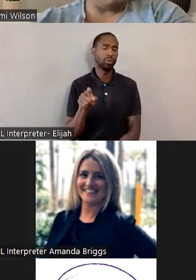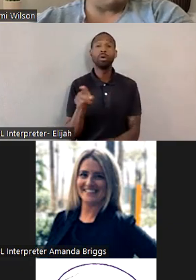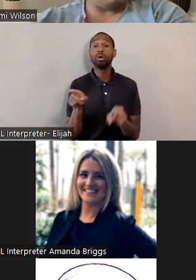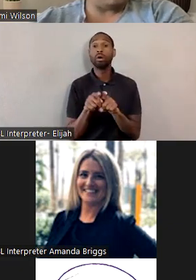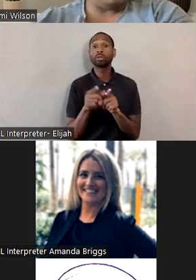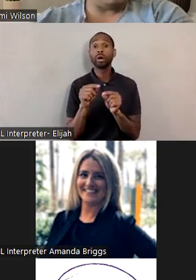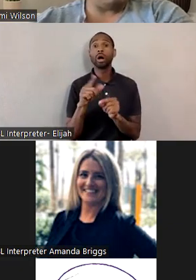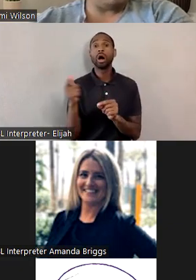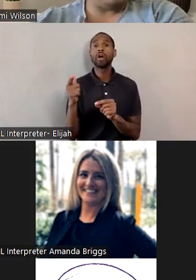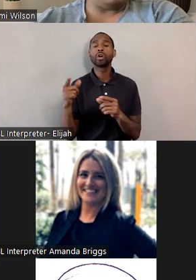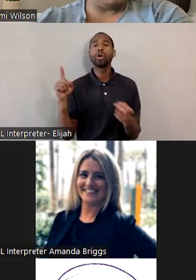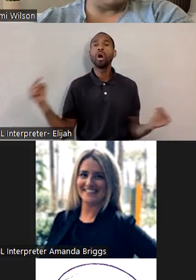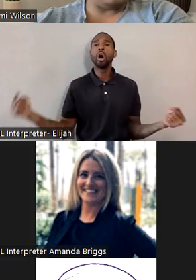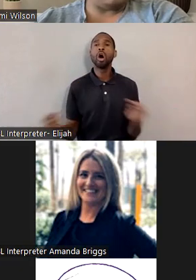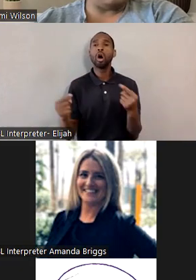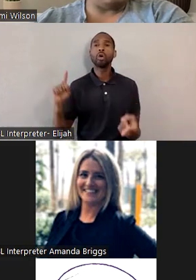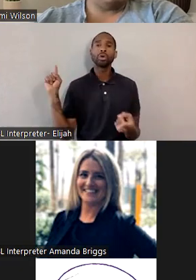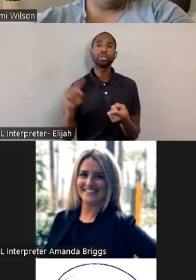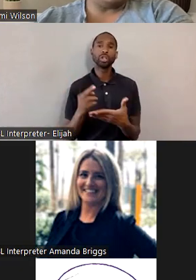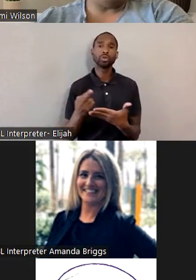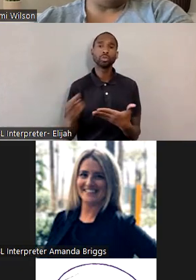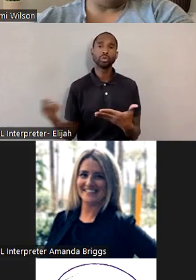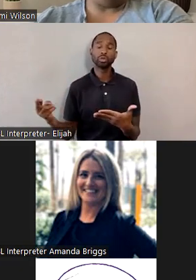other harm reduction resources and resources